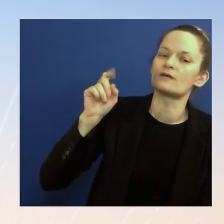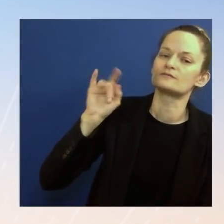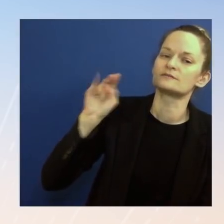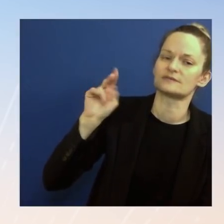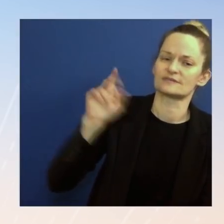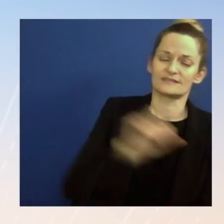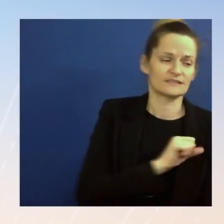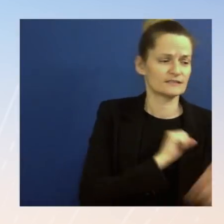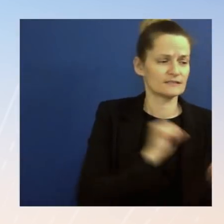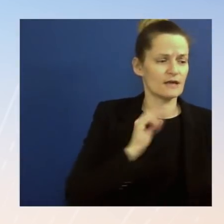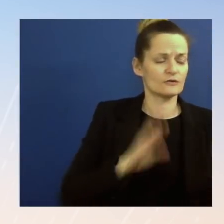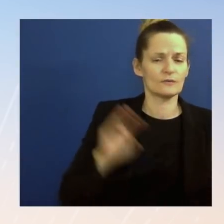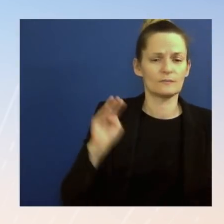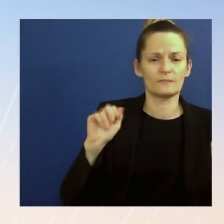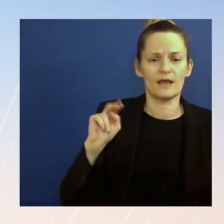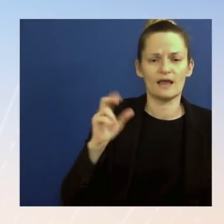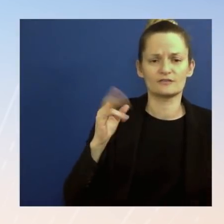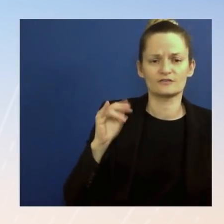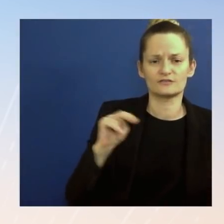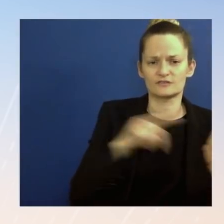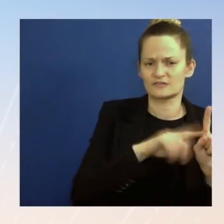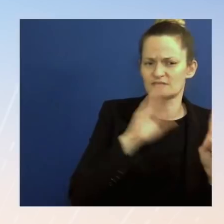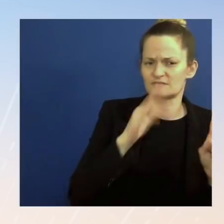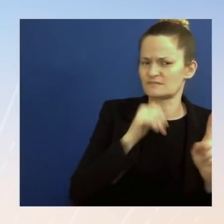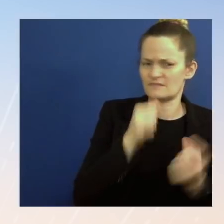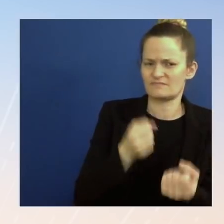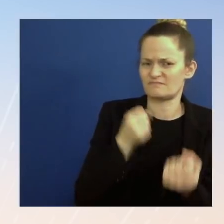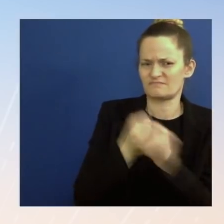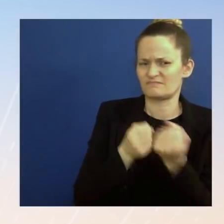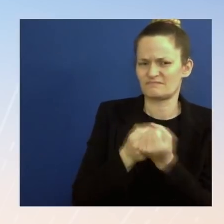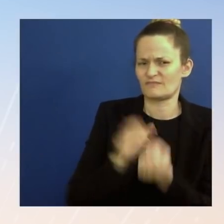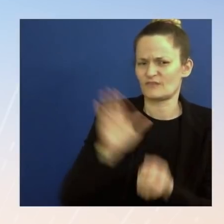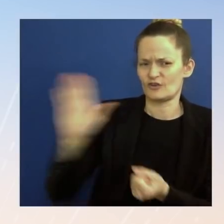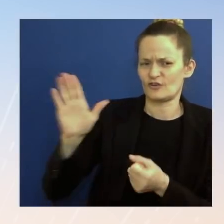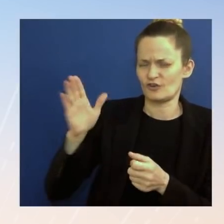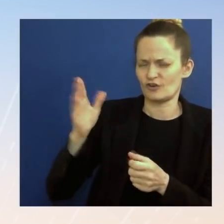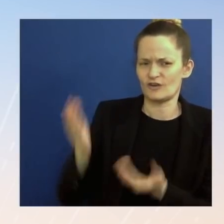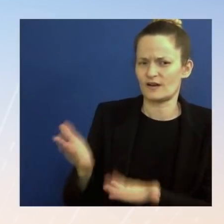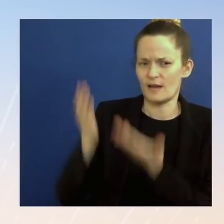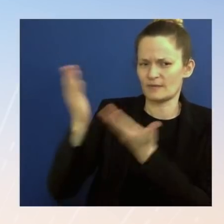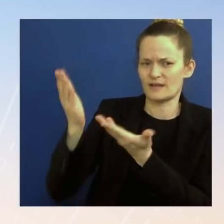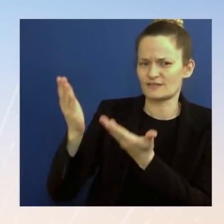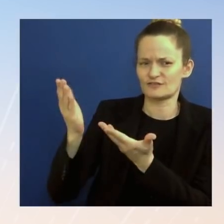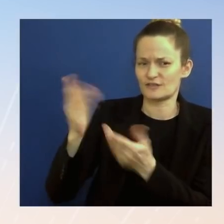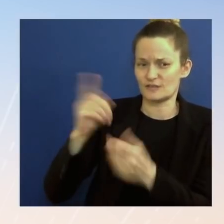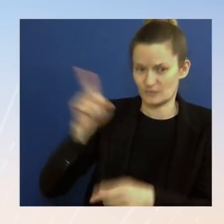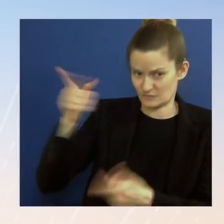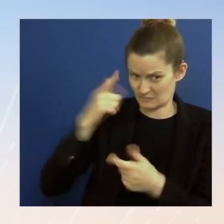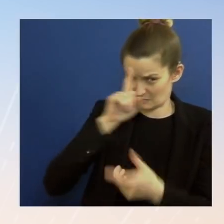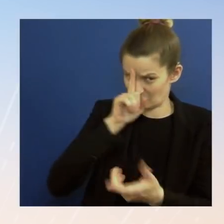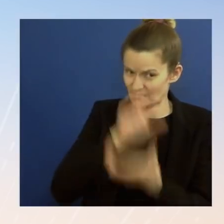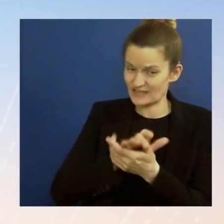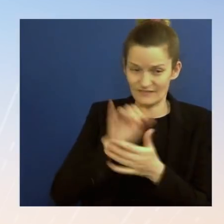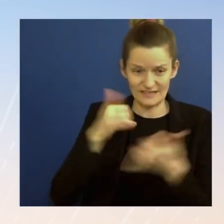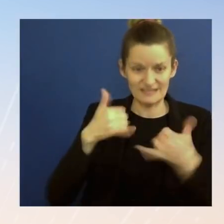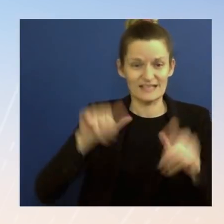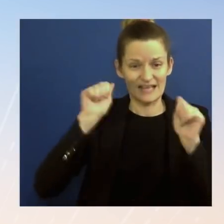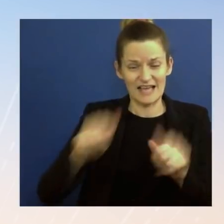to getting her confirmed in the evenly divided Senate? Ms. Psaki: We are going to continue our work with Chairman Brown to garner bipartisan support.